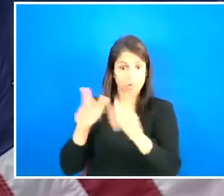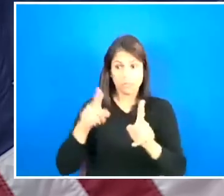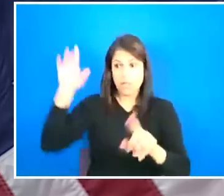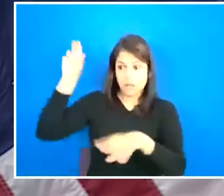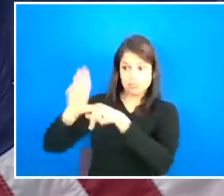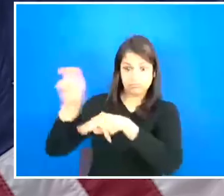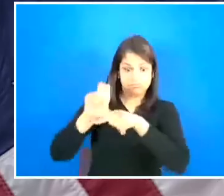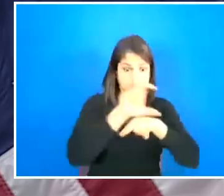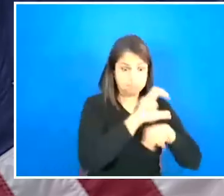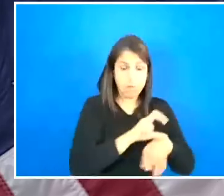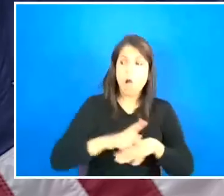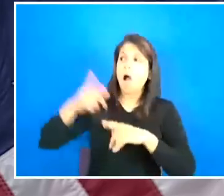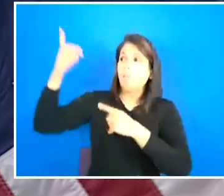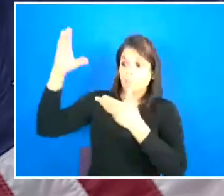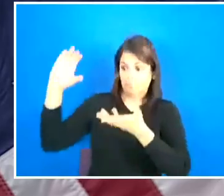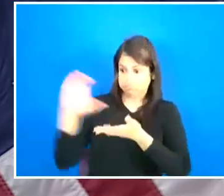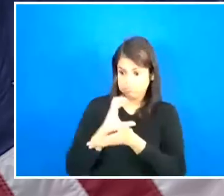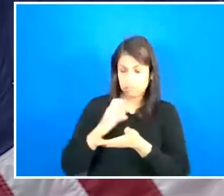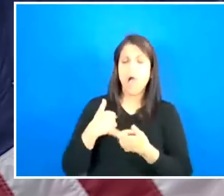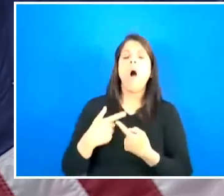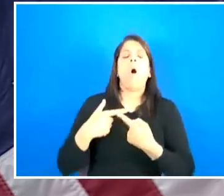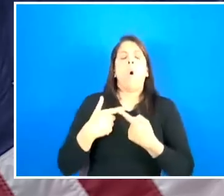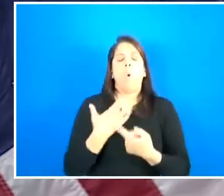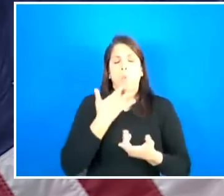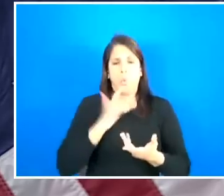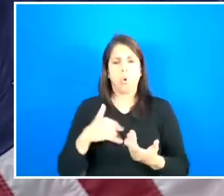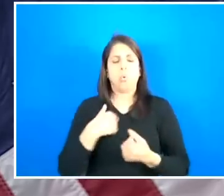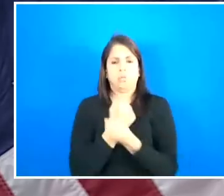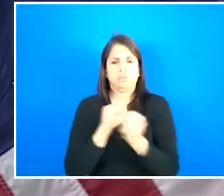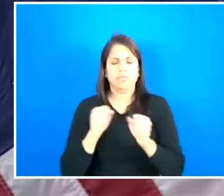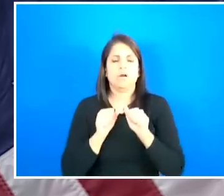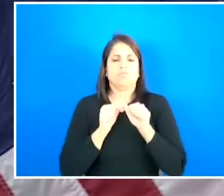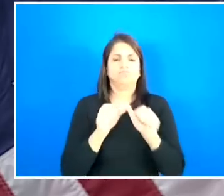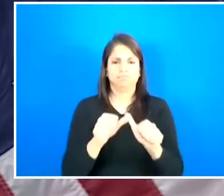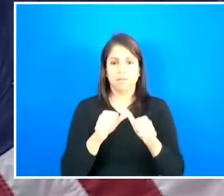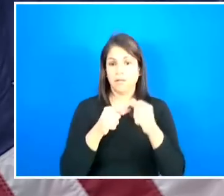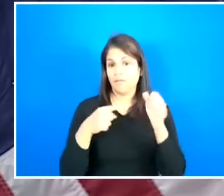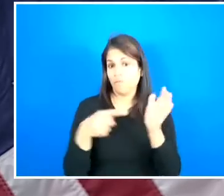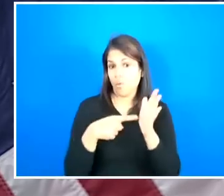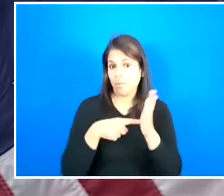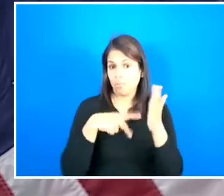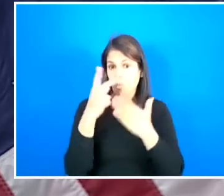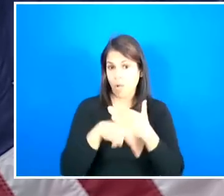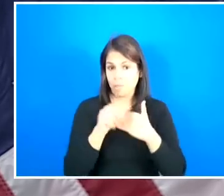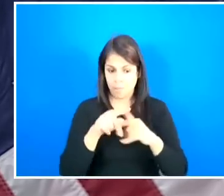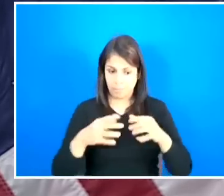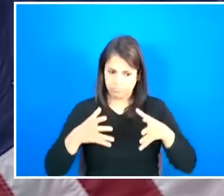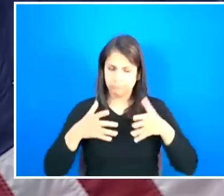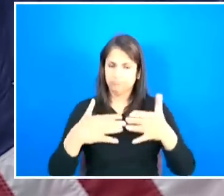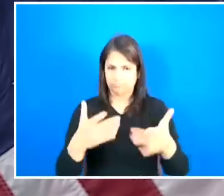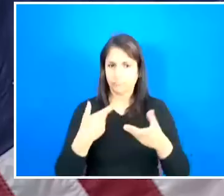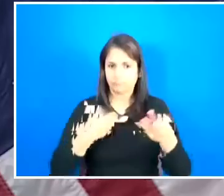BUT THAT'S GOING TO REALLY GOVERN VEERYTHING ELSE WE HAVE TO DECIDE